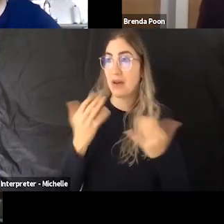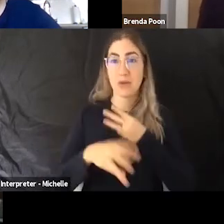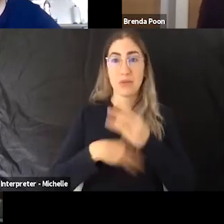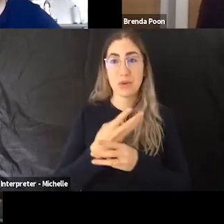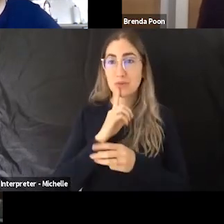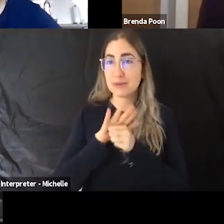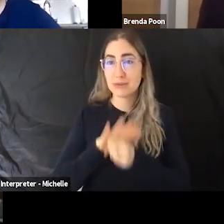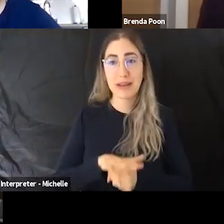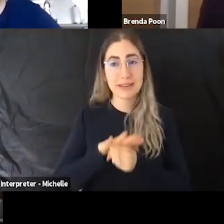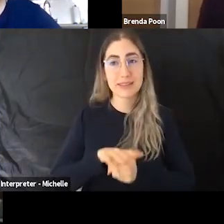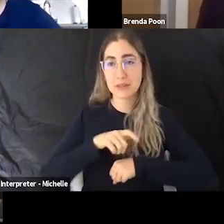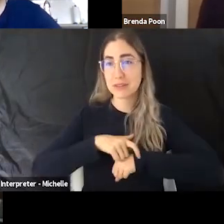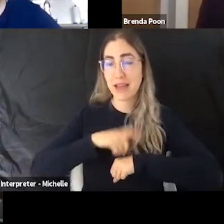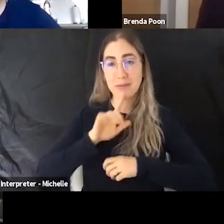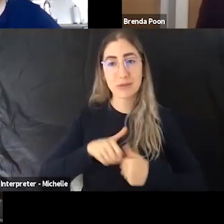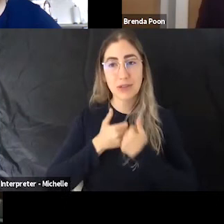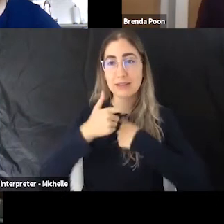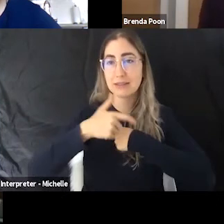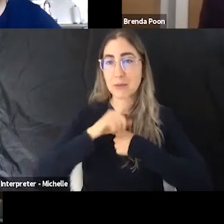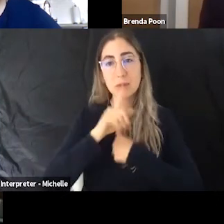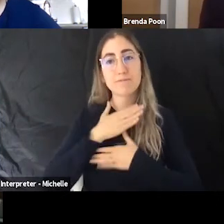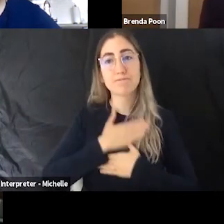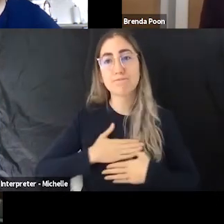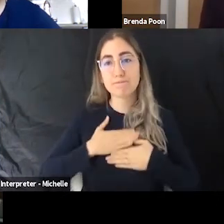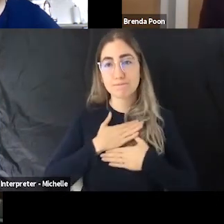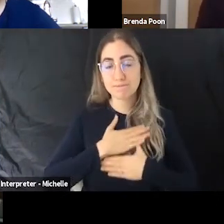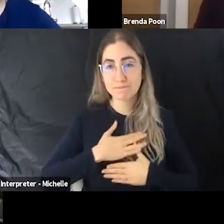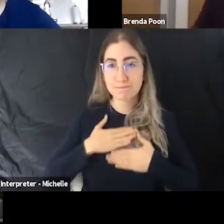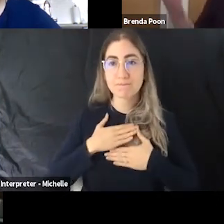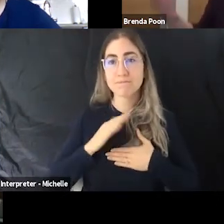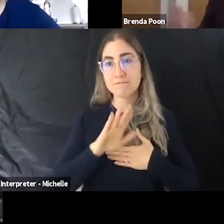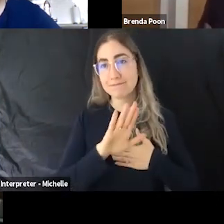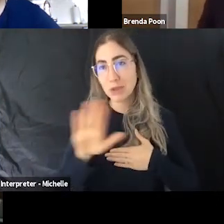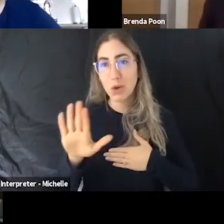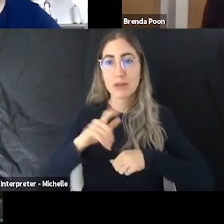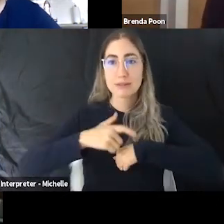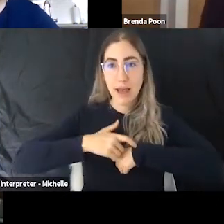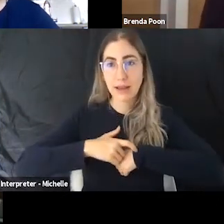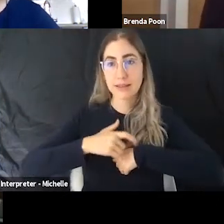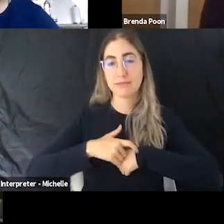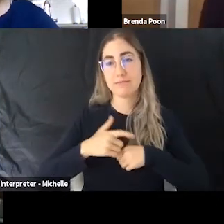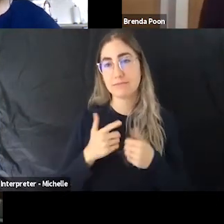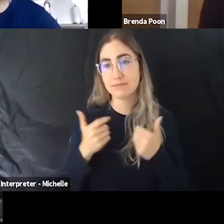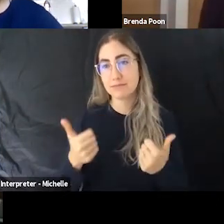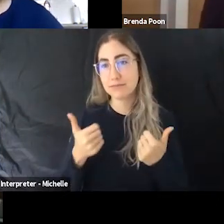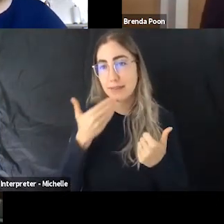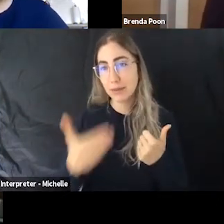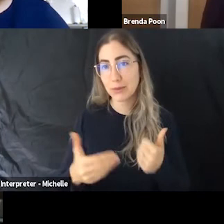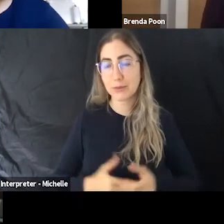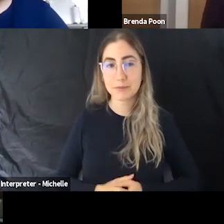WEBINAR, JUST WOULD LIKE TO THANK